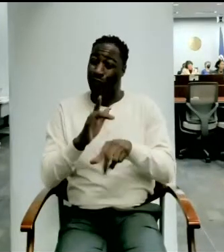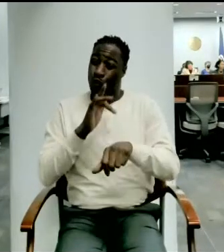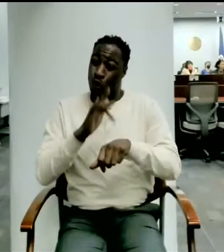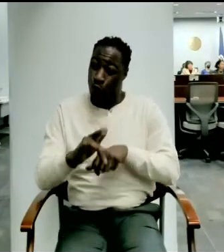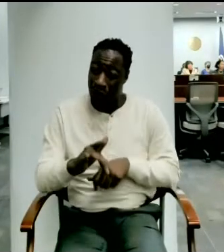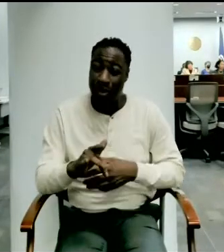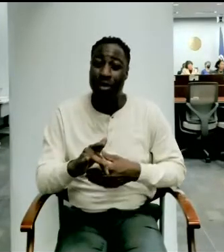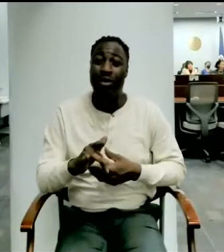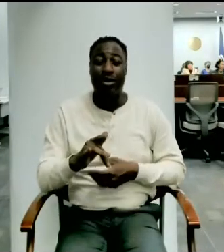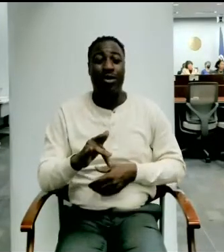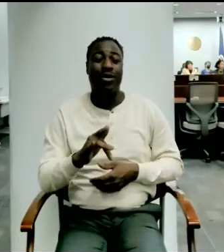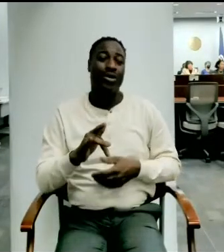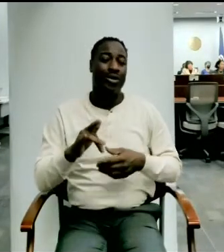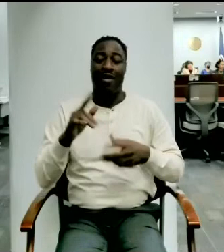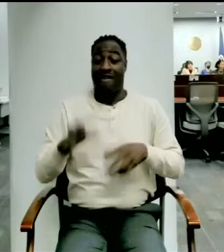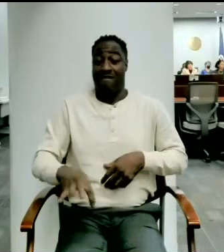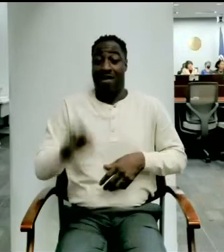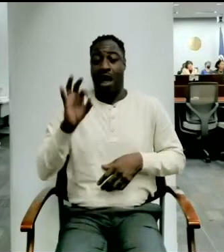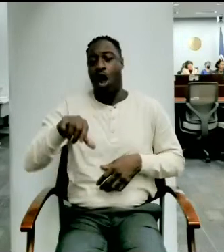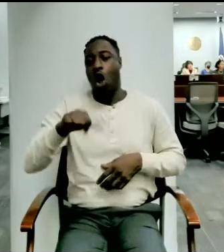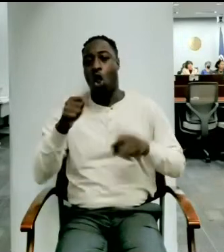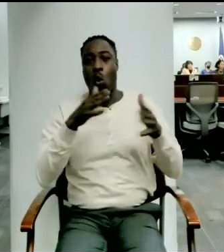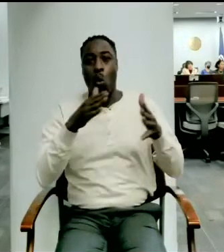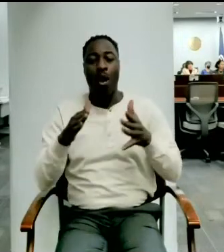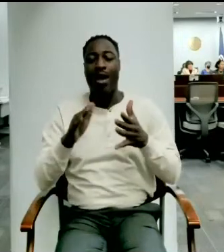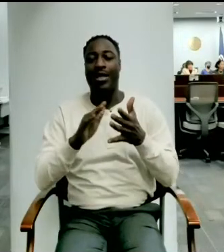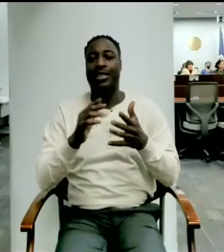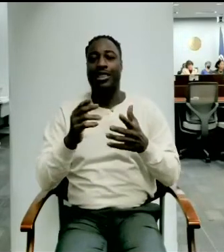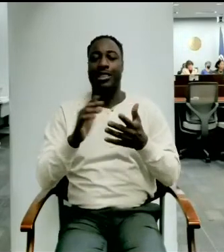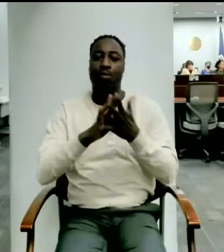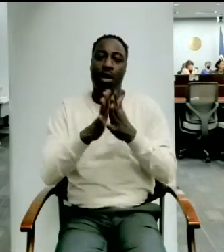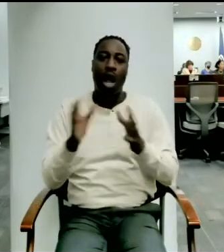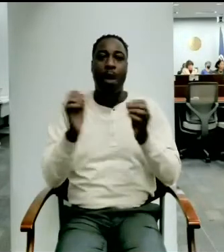other ways to be visible on the topics that are going to be important in this plan,